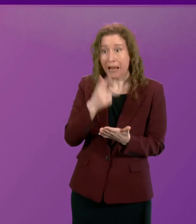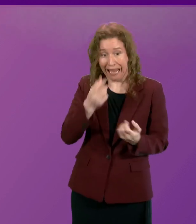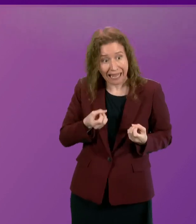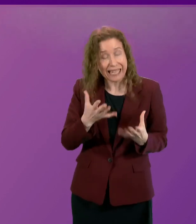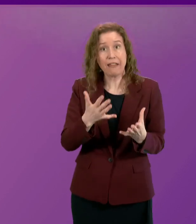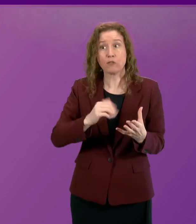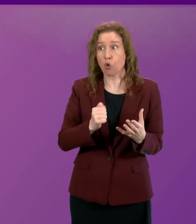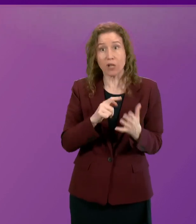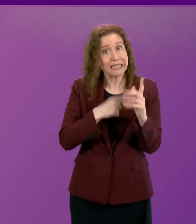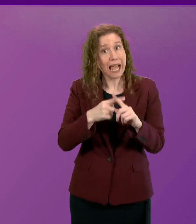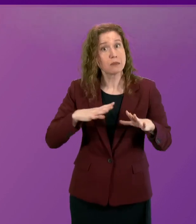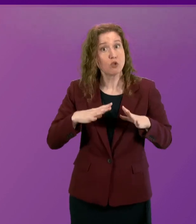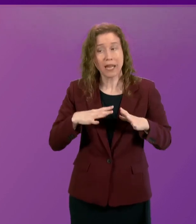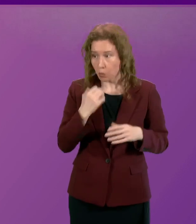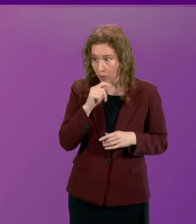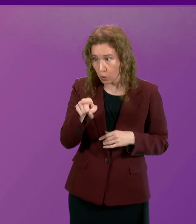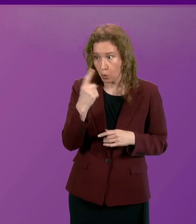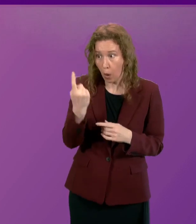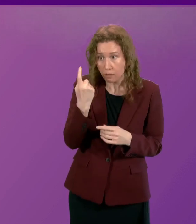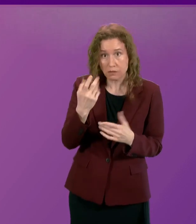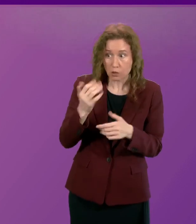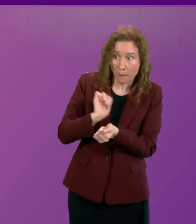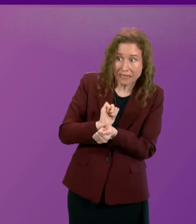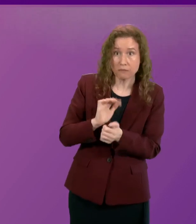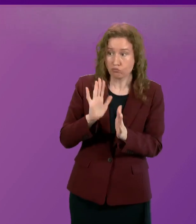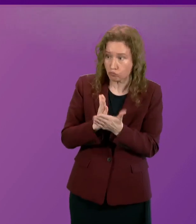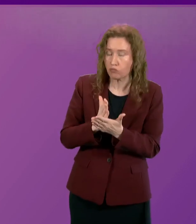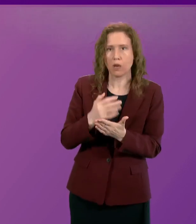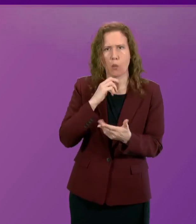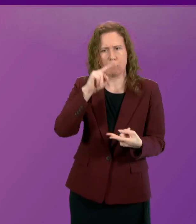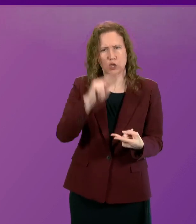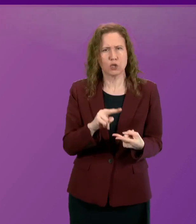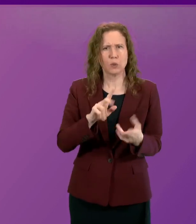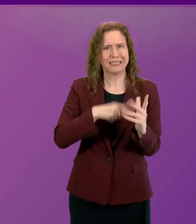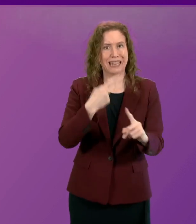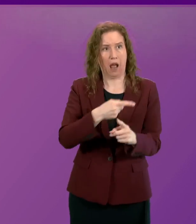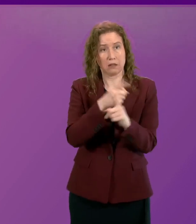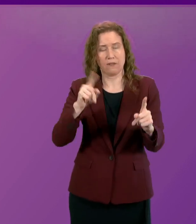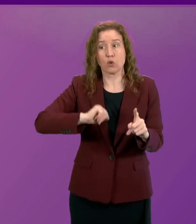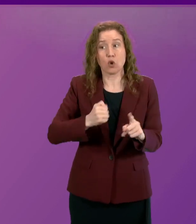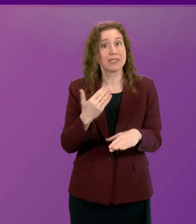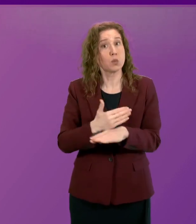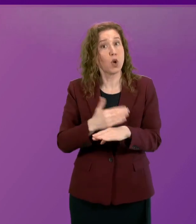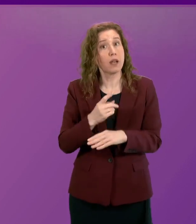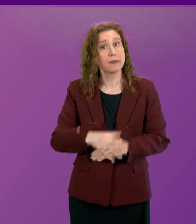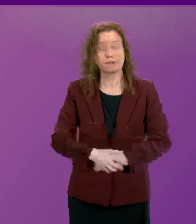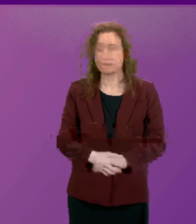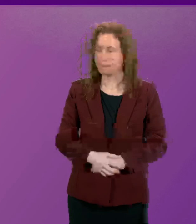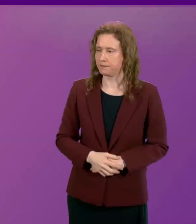a tax break. Will he commit to bringing down the burden on Scottish workers and families?